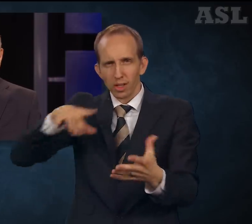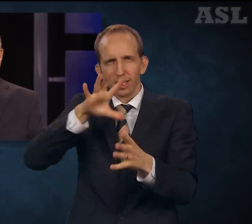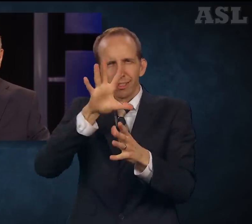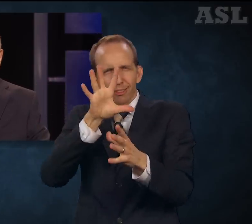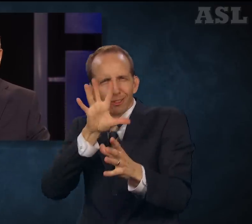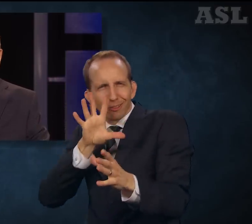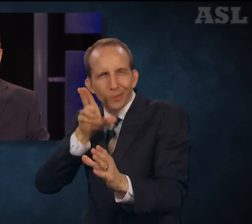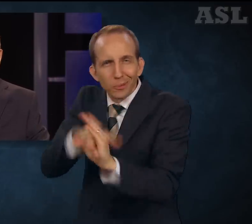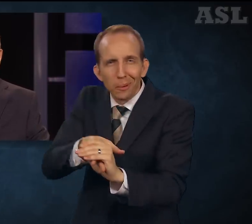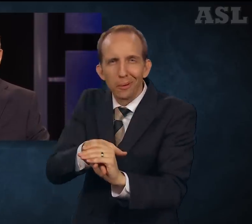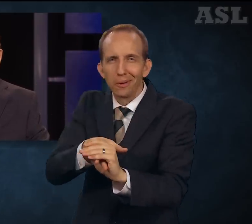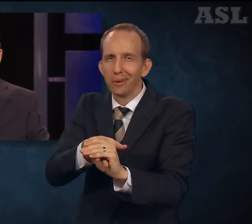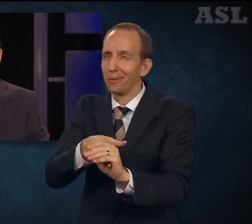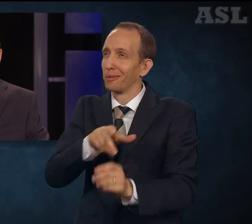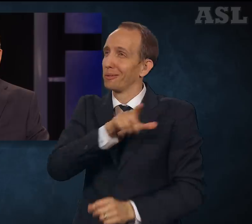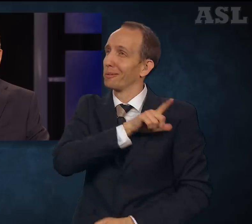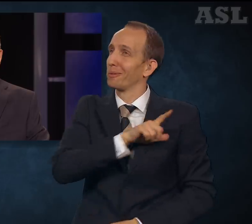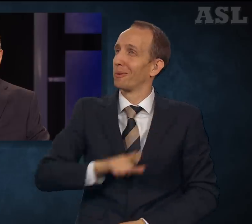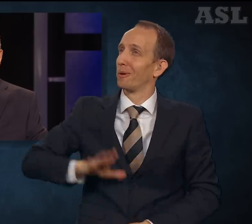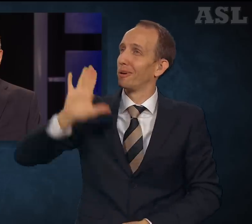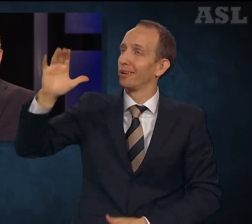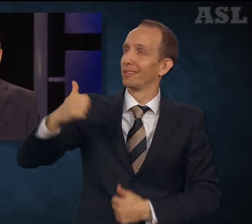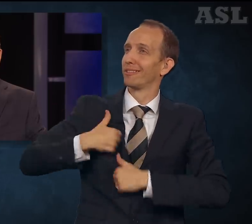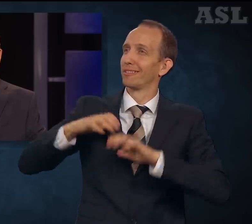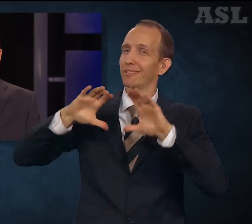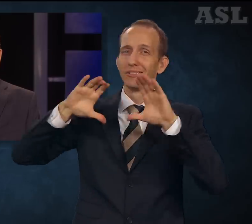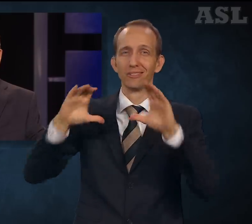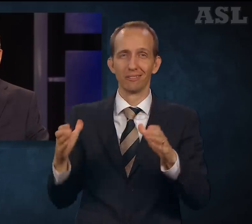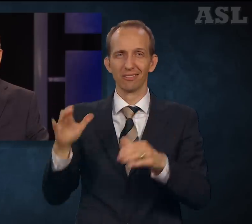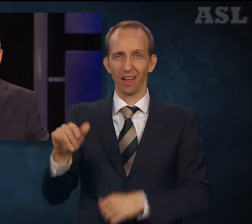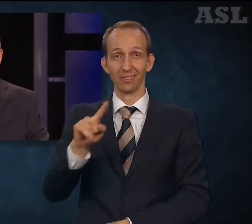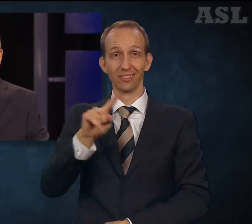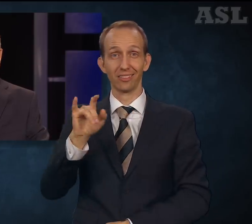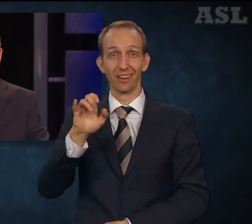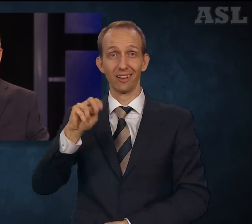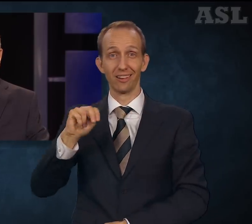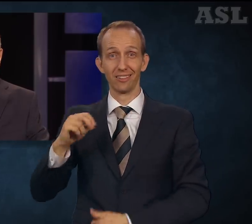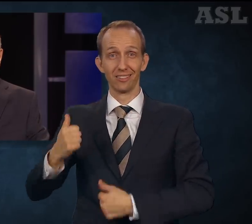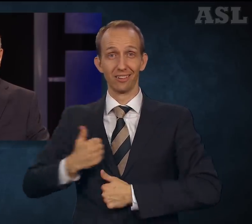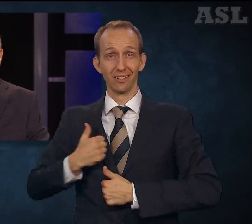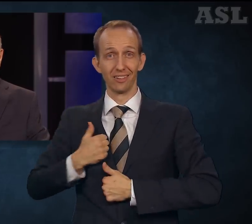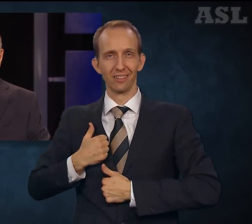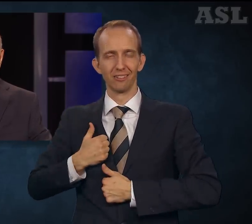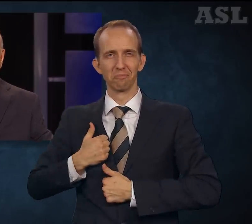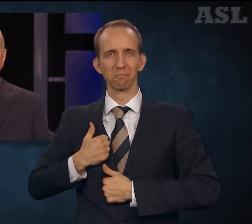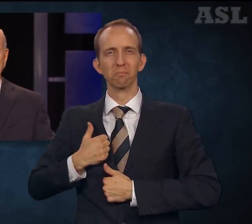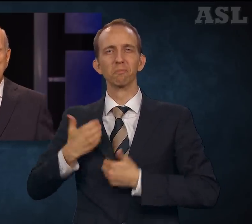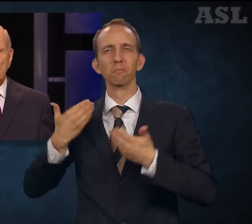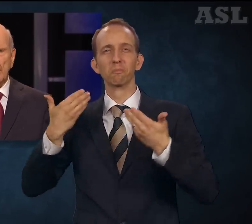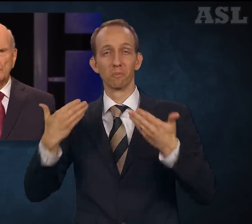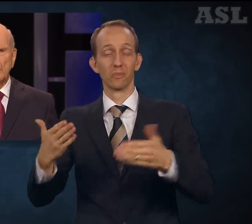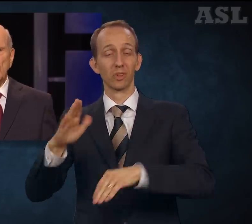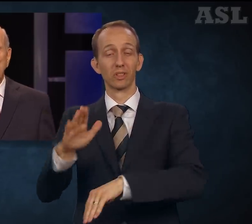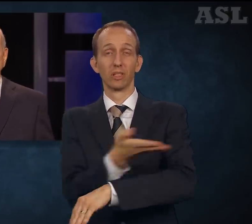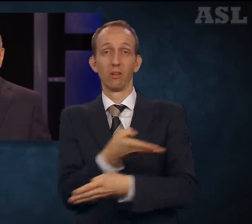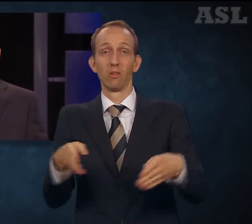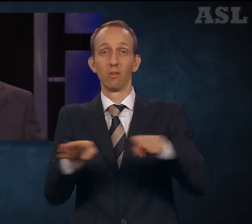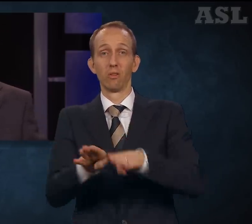ALL AROUND THE WORLD AND EXPERIENCE THE THRILL OF